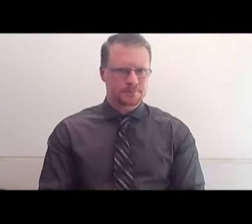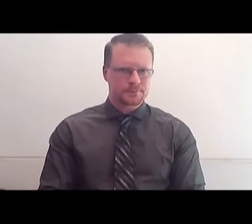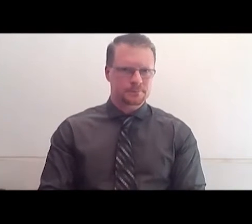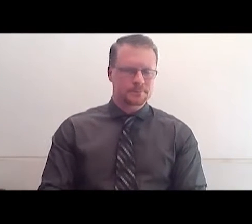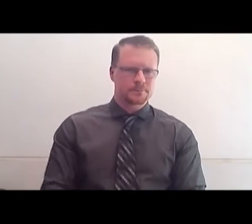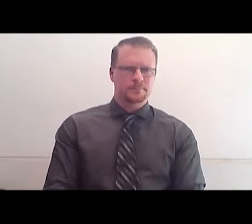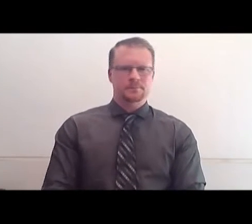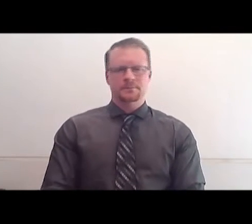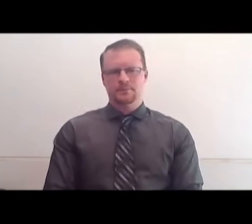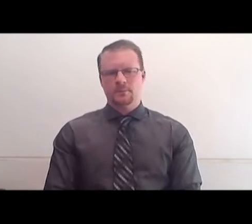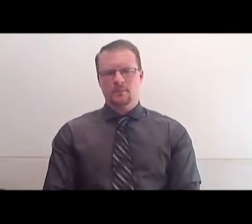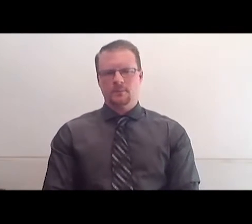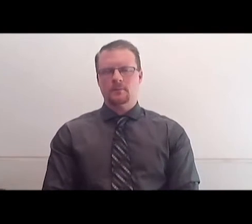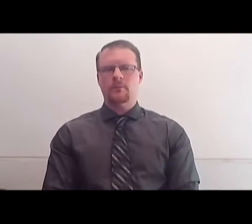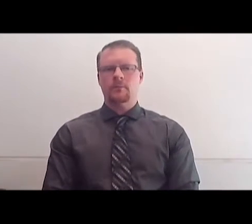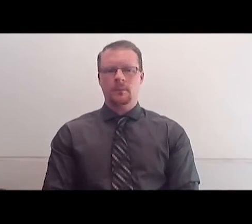about code status as it's called.